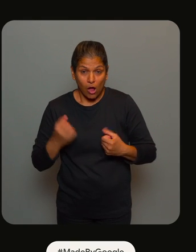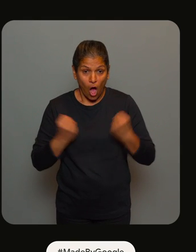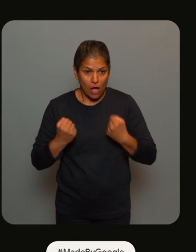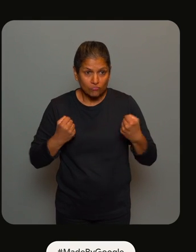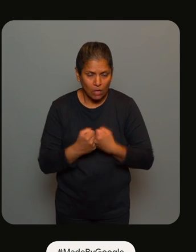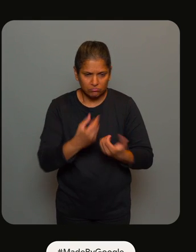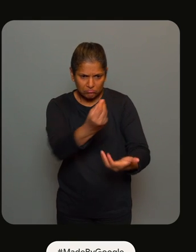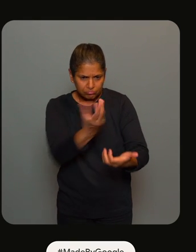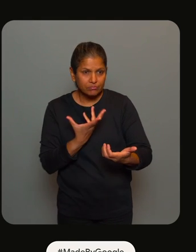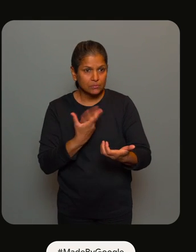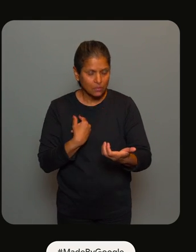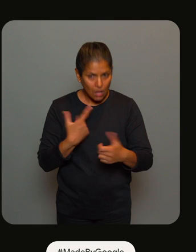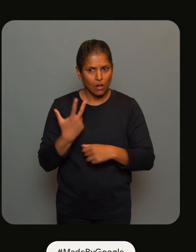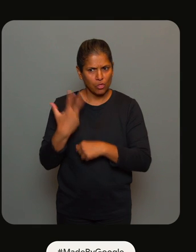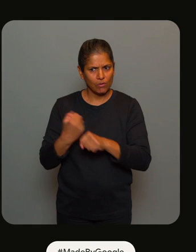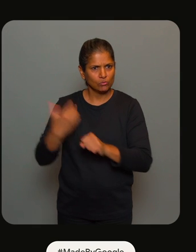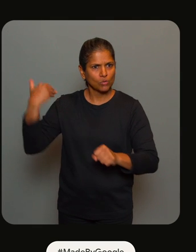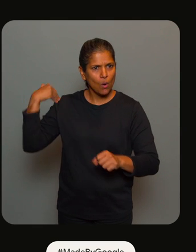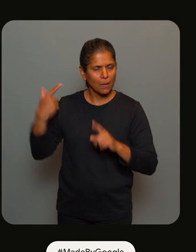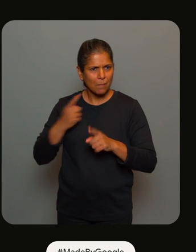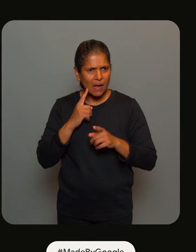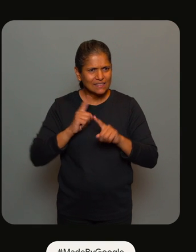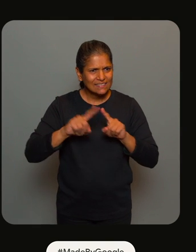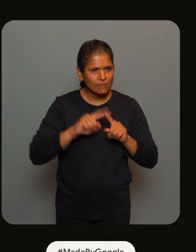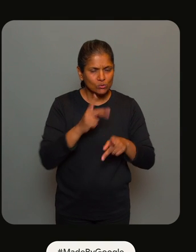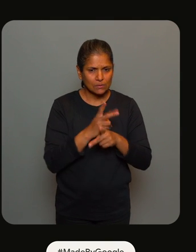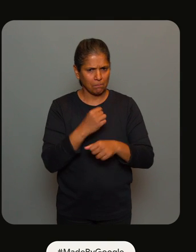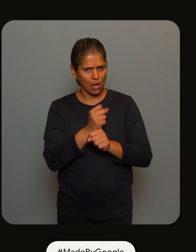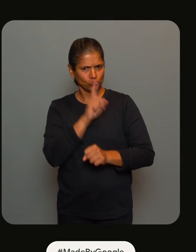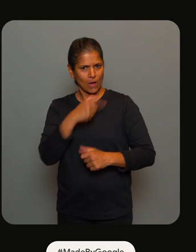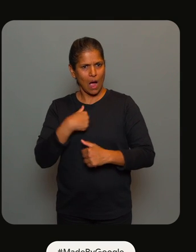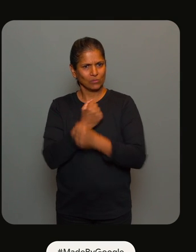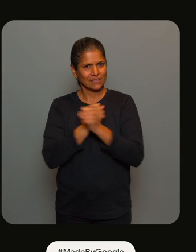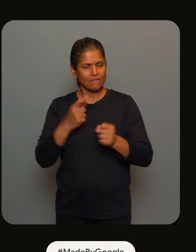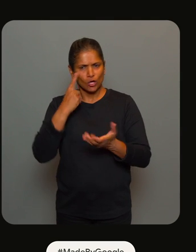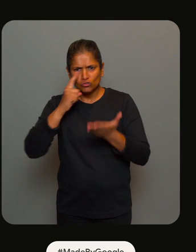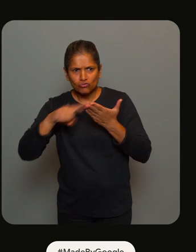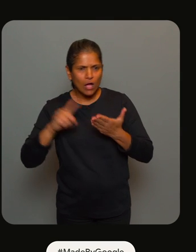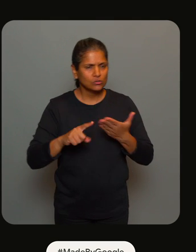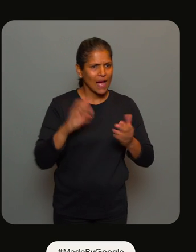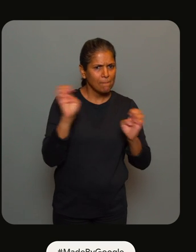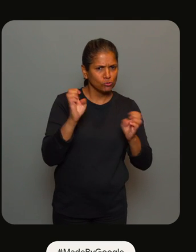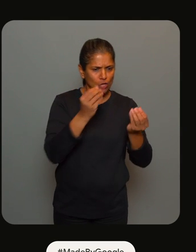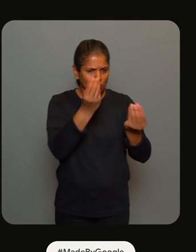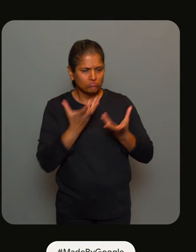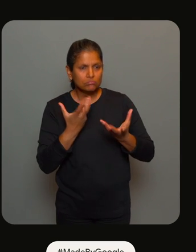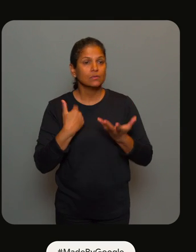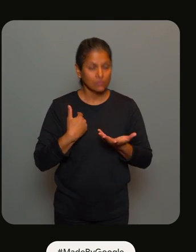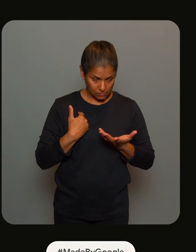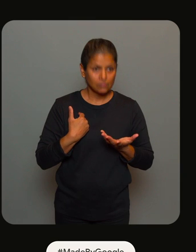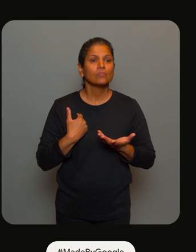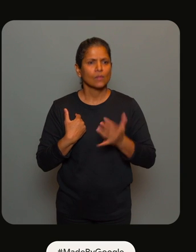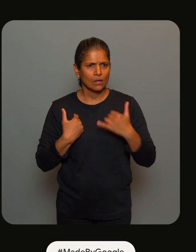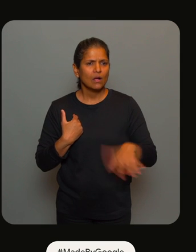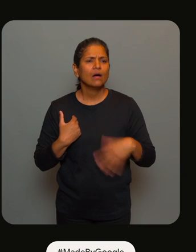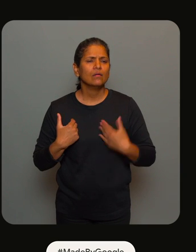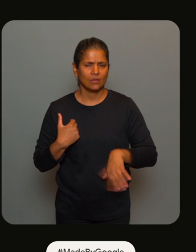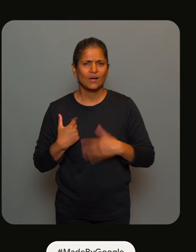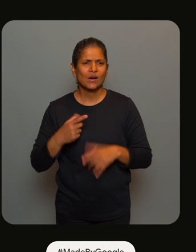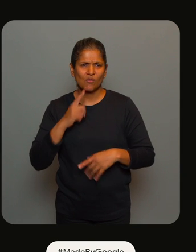with other important ways to keep you safe, like Safety Check and Emergency Sharing. It’s an amazing track record of pioneering features that were